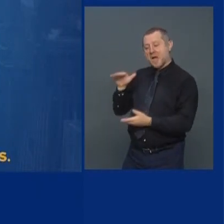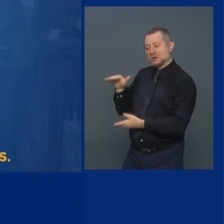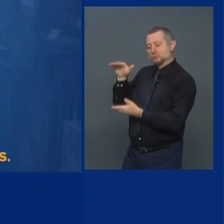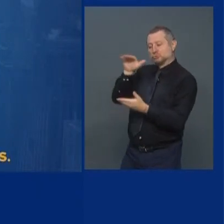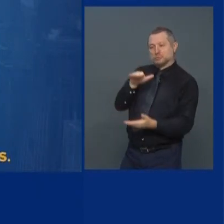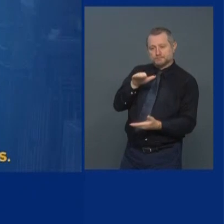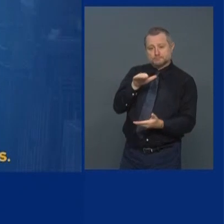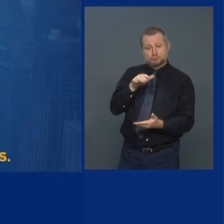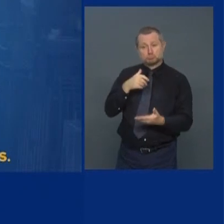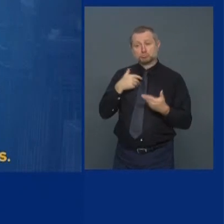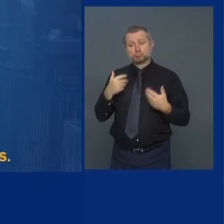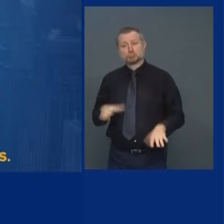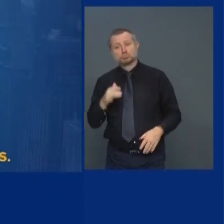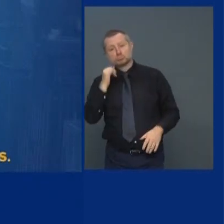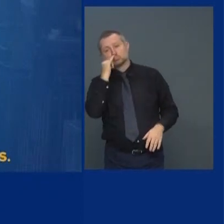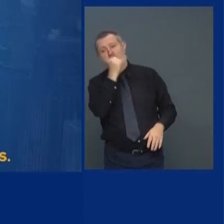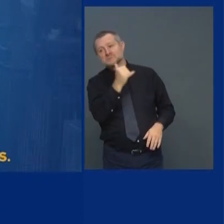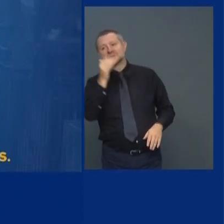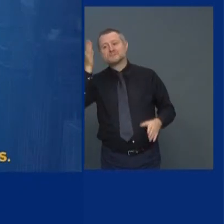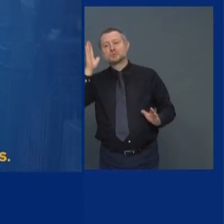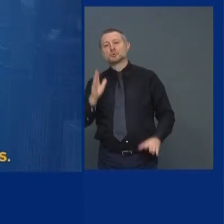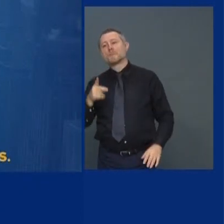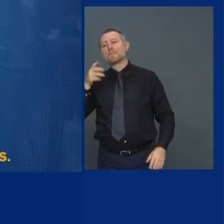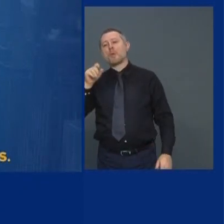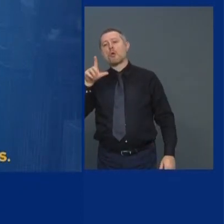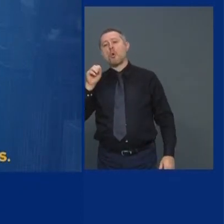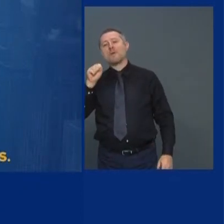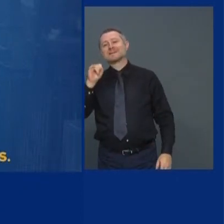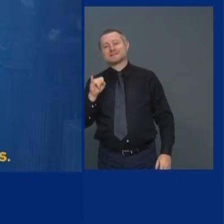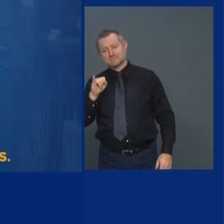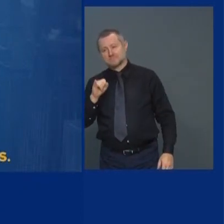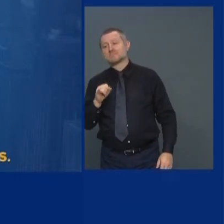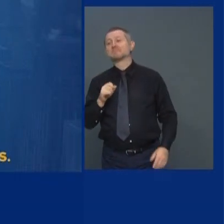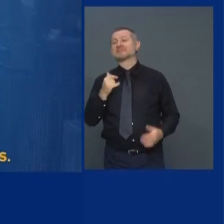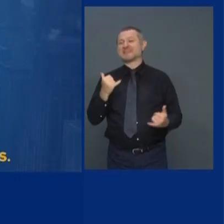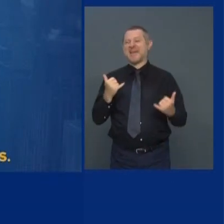EITHER CONGRESS -- CONGRESS